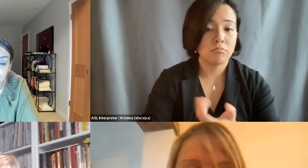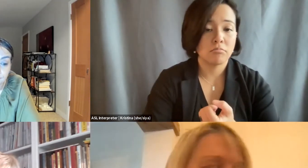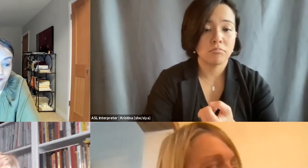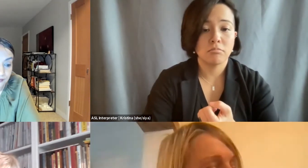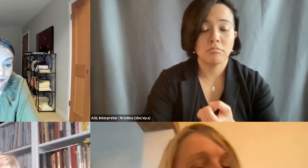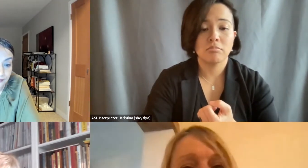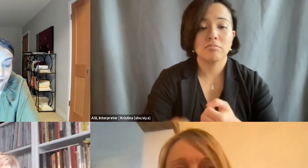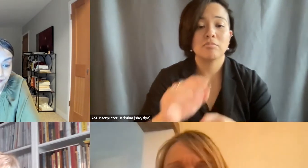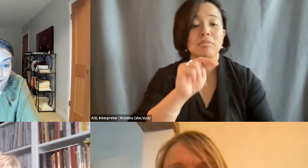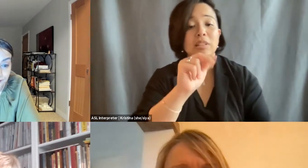Natasha, did you want me to come in?